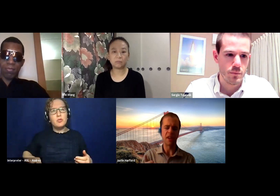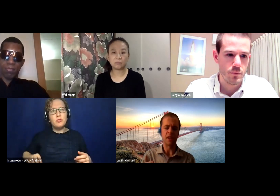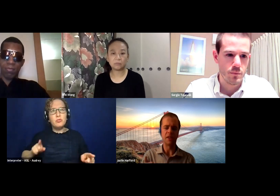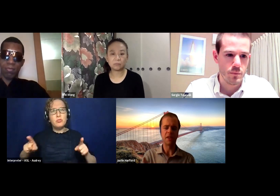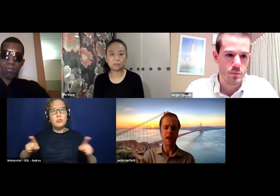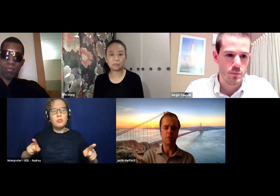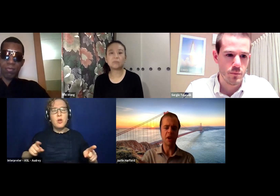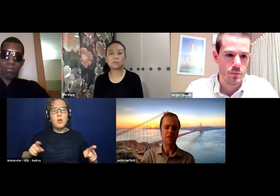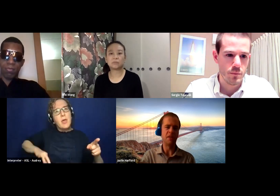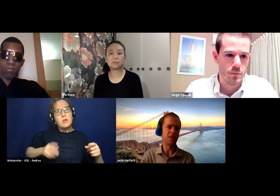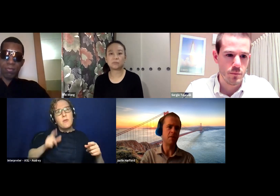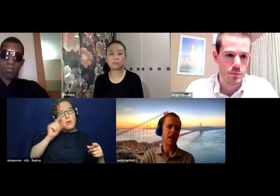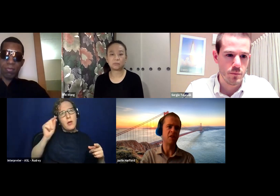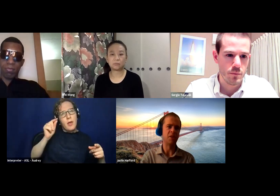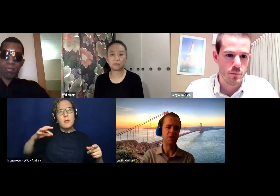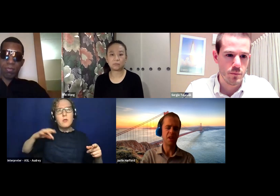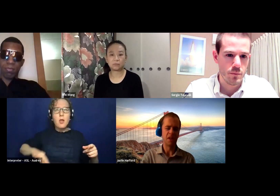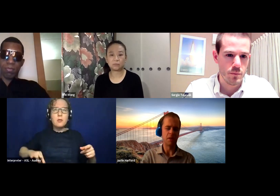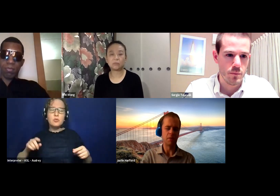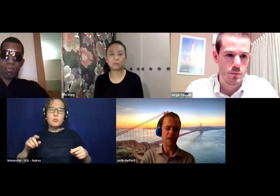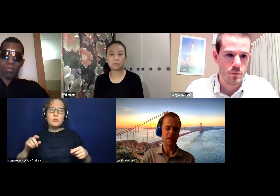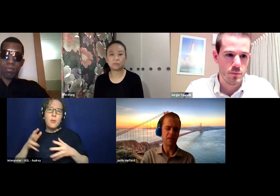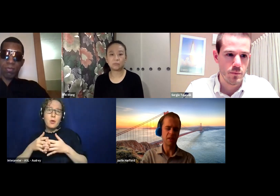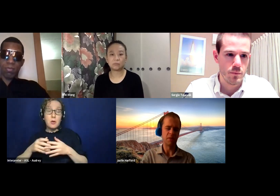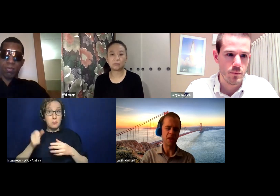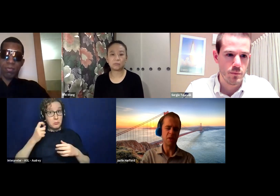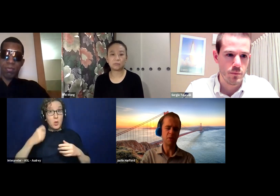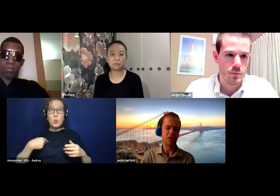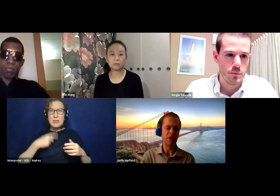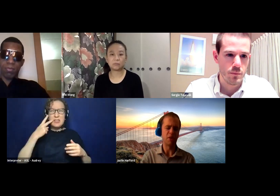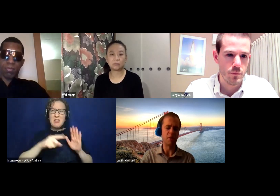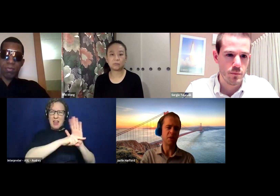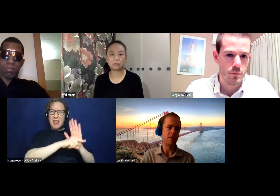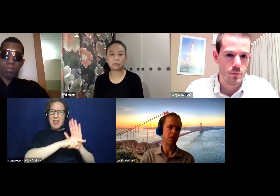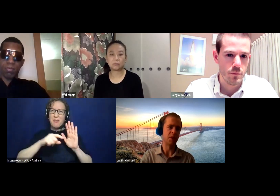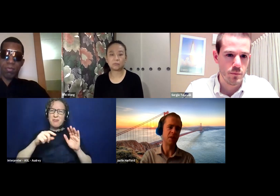I think it's kind of apparent the disadvantages of, say, going to a hearing University versus a